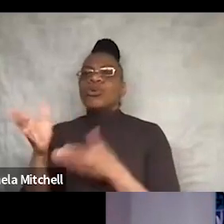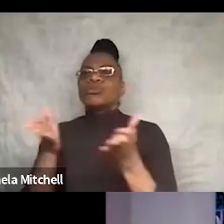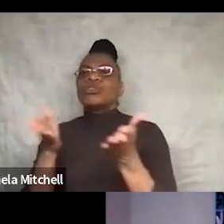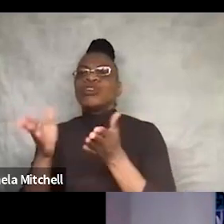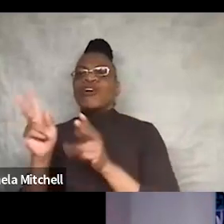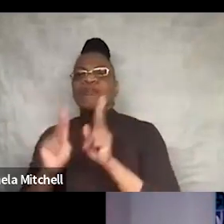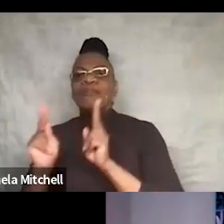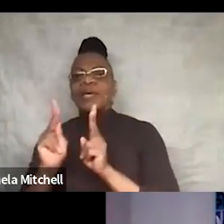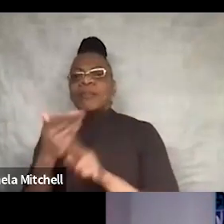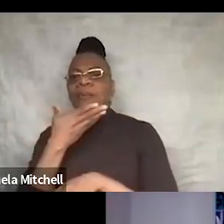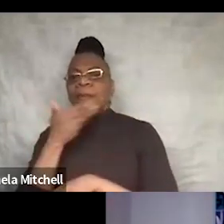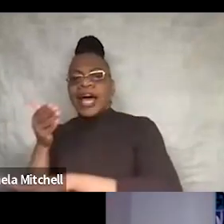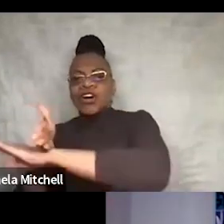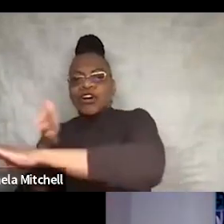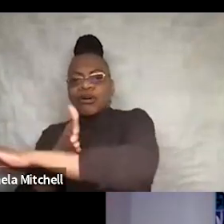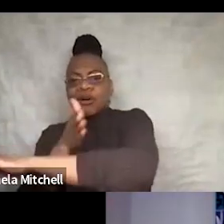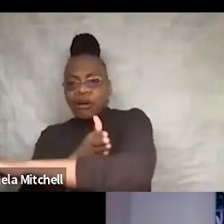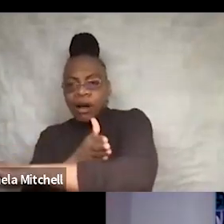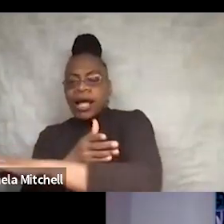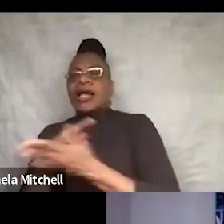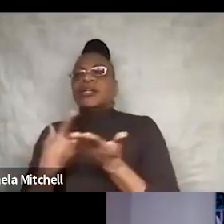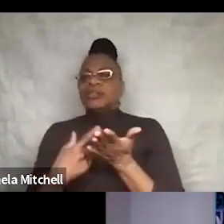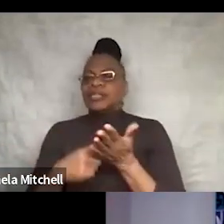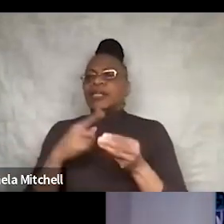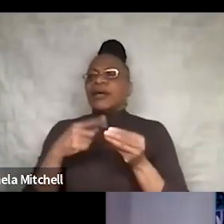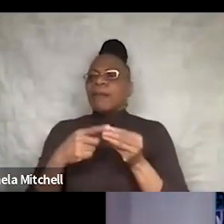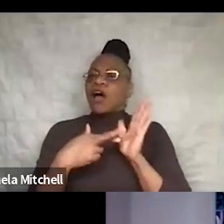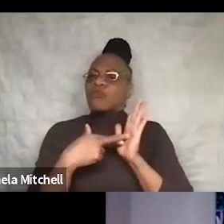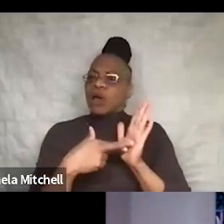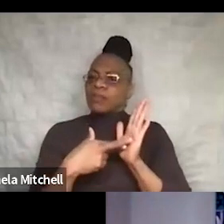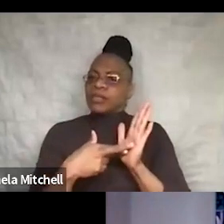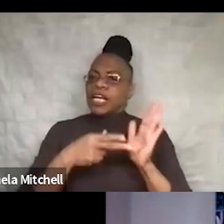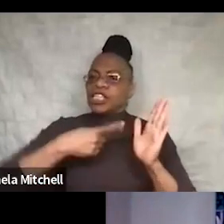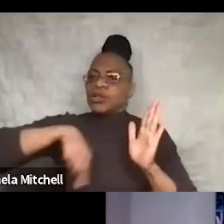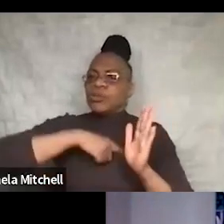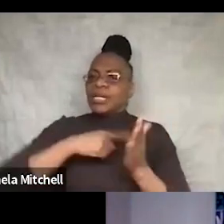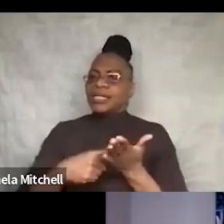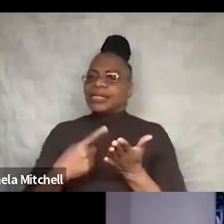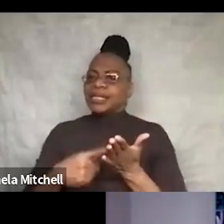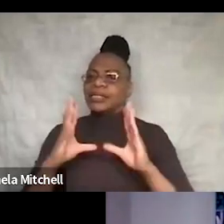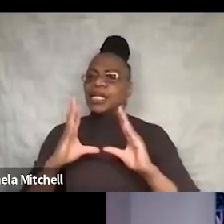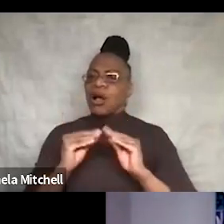So you mentioned representation. I think another thing we've been talking a lot about in this cohort is how we are making sure